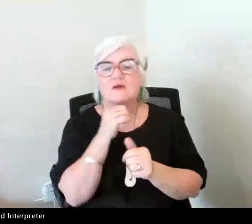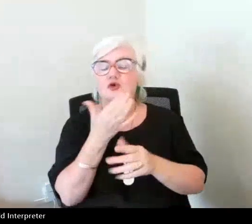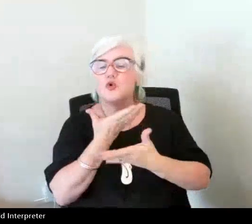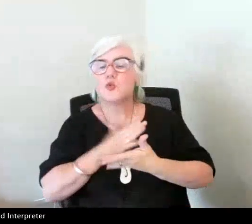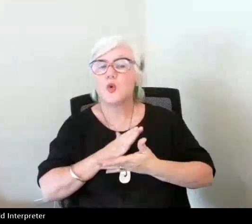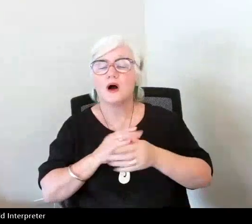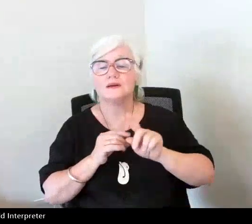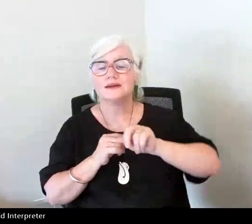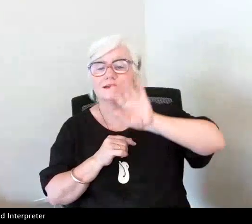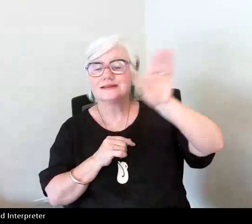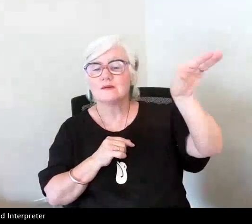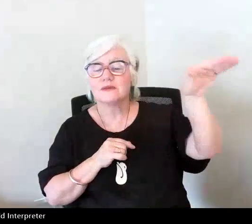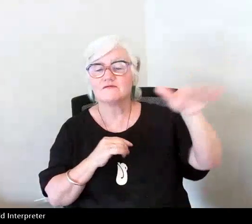ask what you want from your life, if you want something outside of your support house, then we